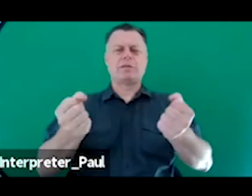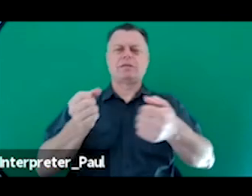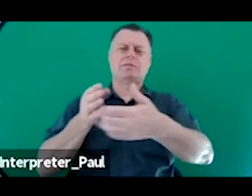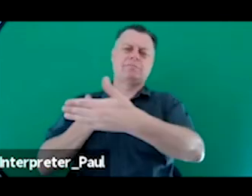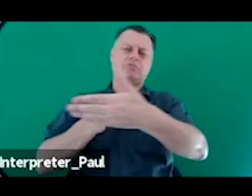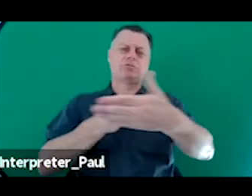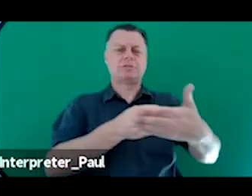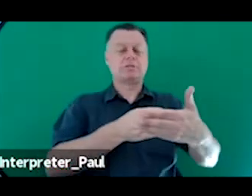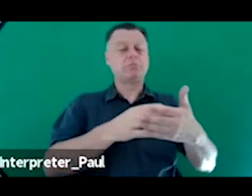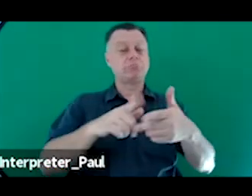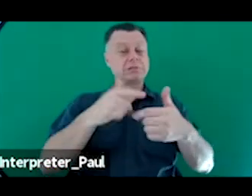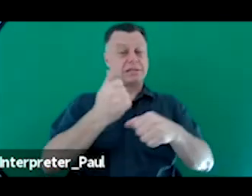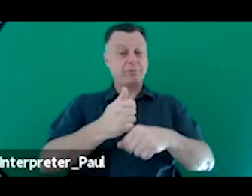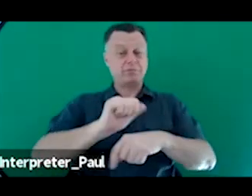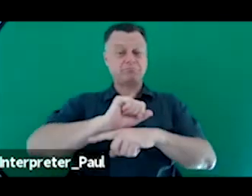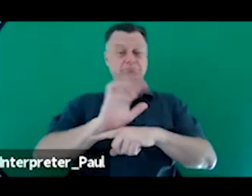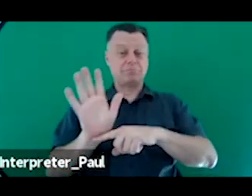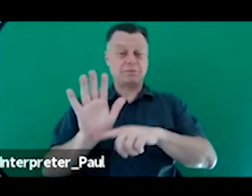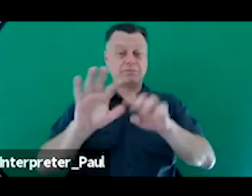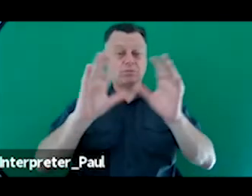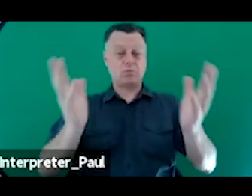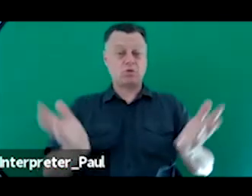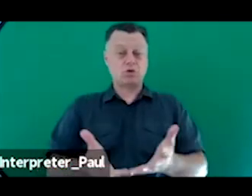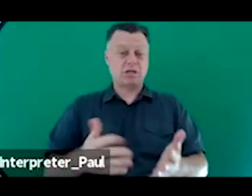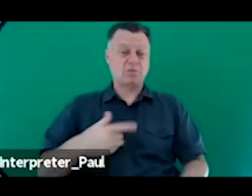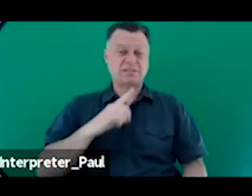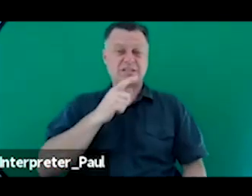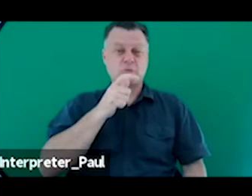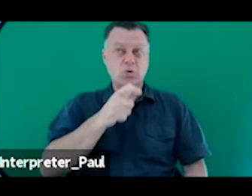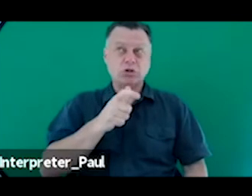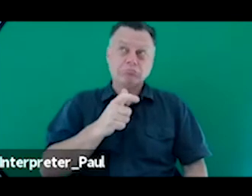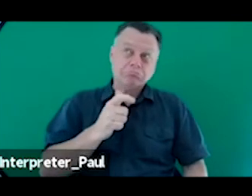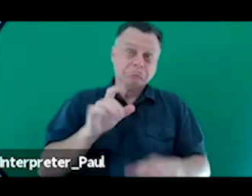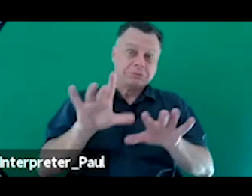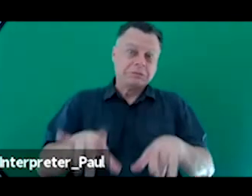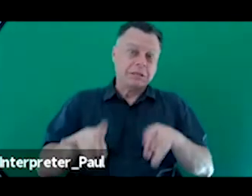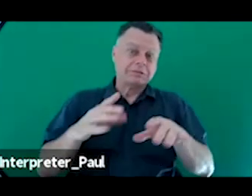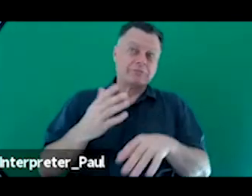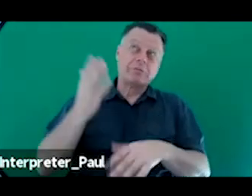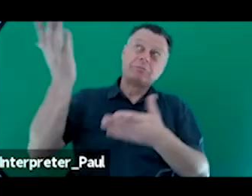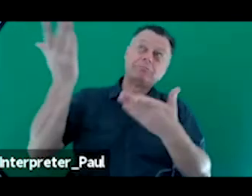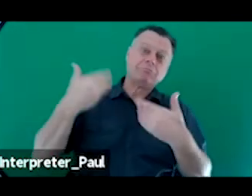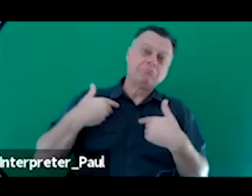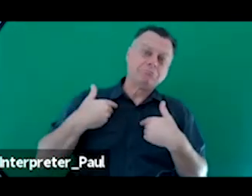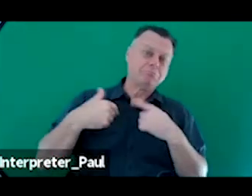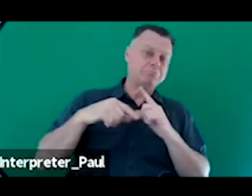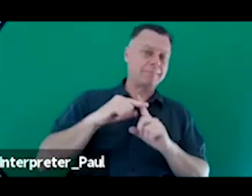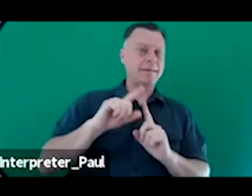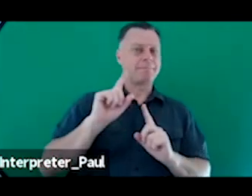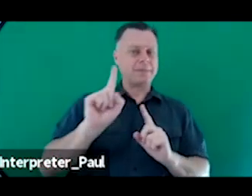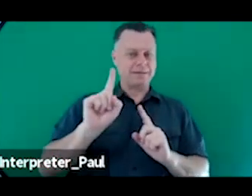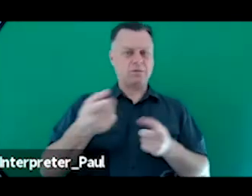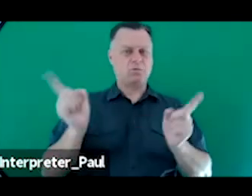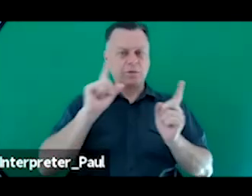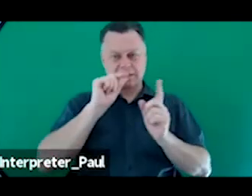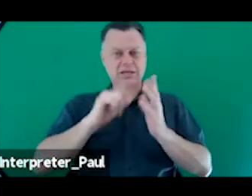the pandemic was - I don't want to say a blessing - but there is a way to use the pandemic or a fire